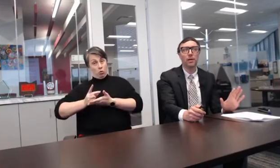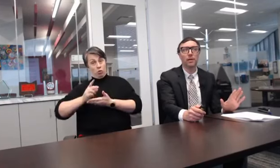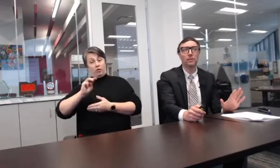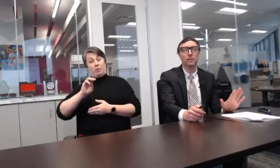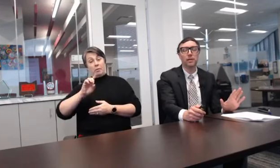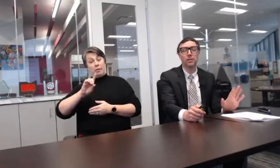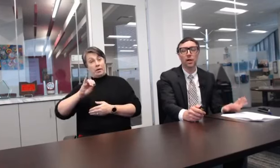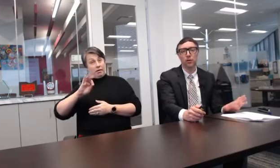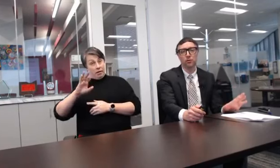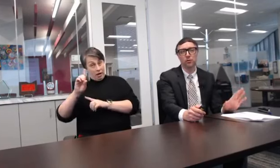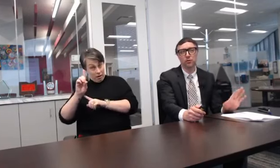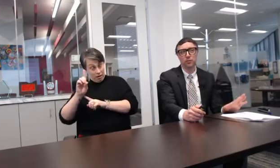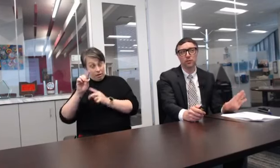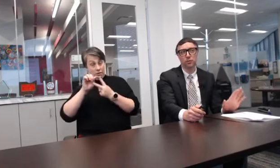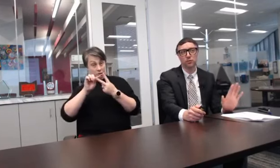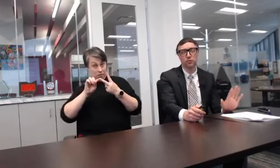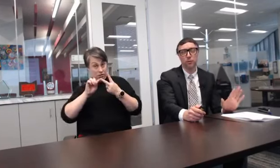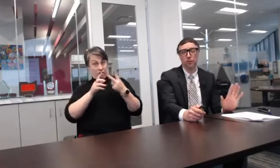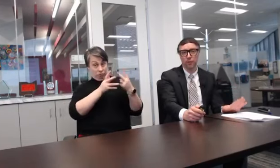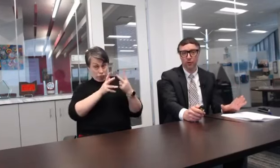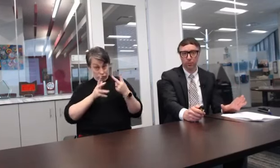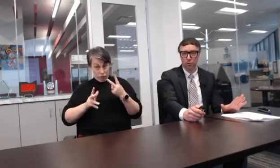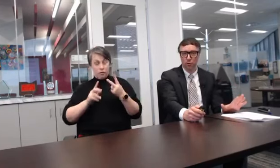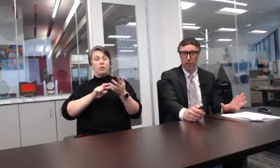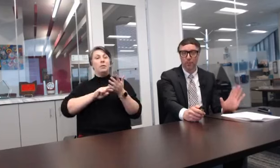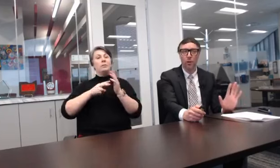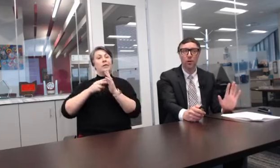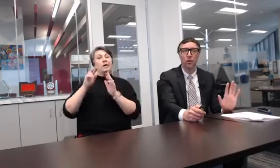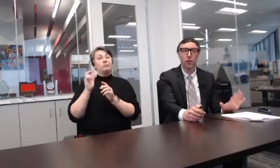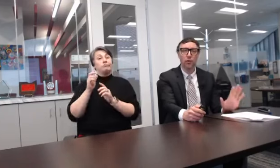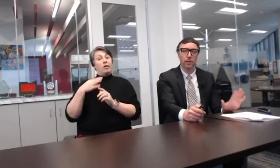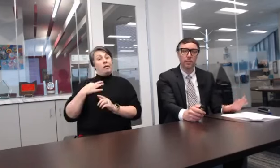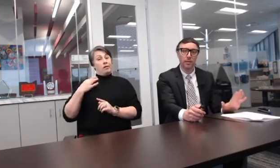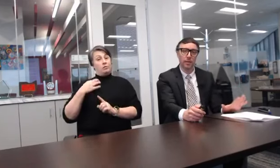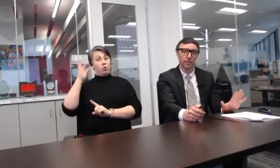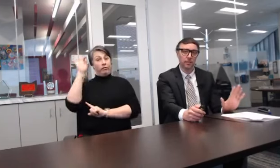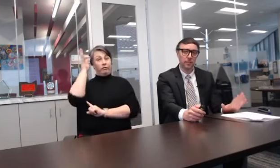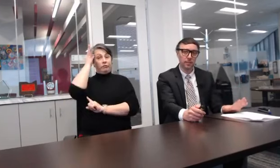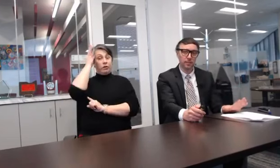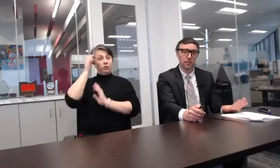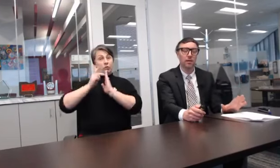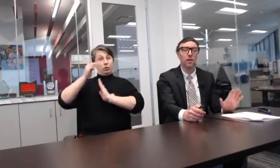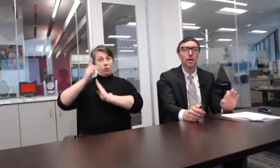is entitled to services through a Federal program called EPSDT.